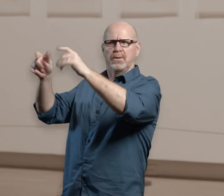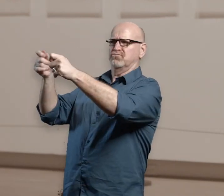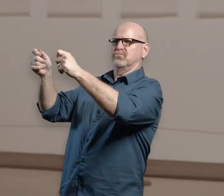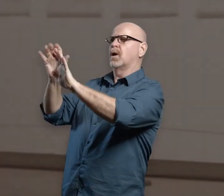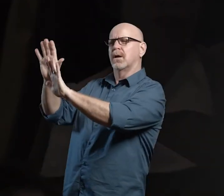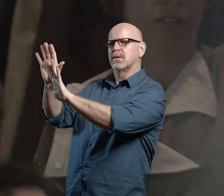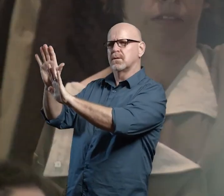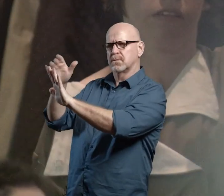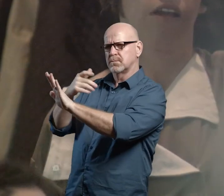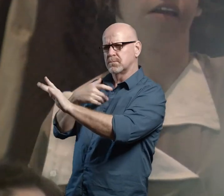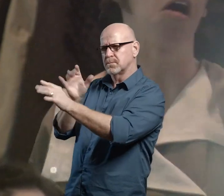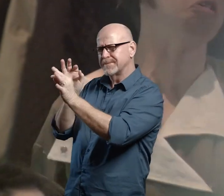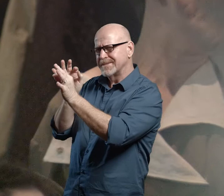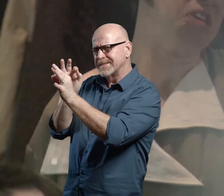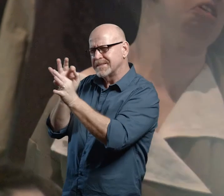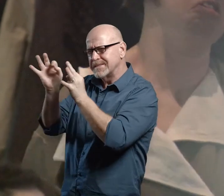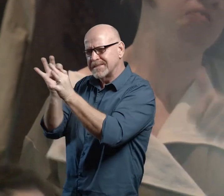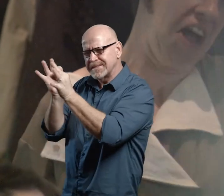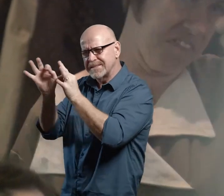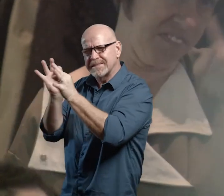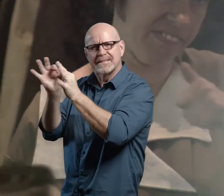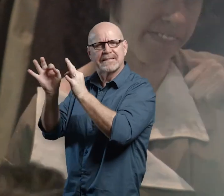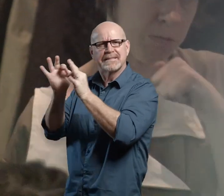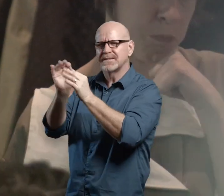Eliza is standing to the left in front of coats hanging on a rack.